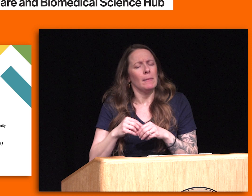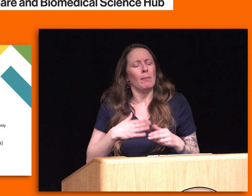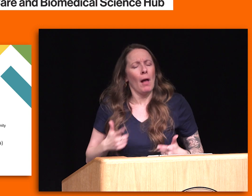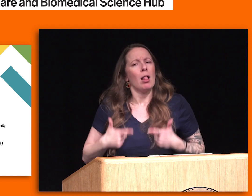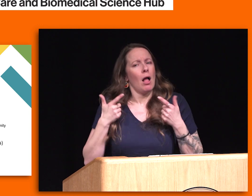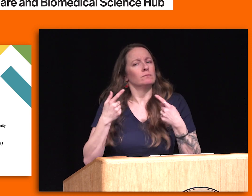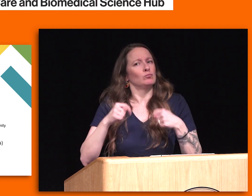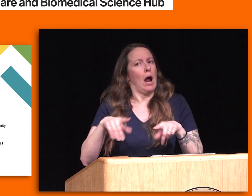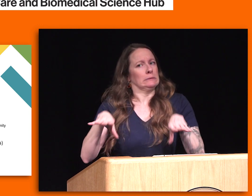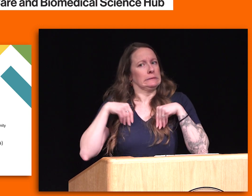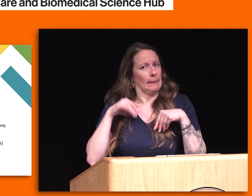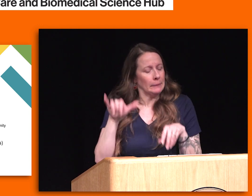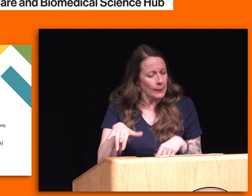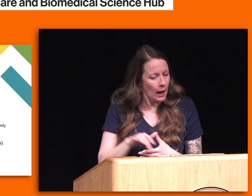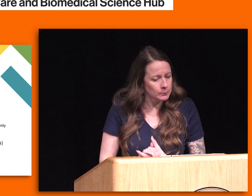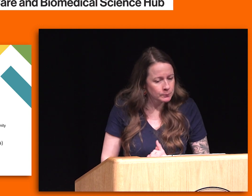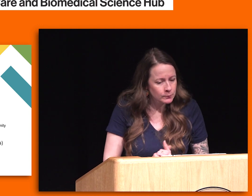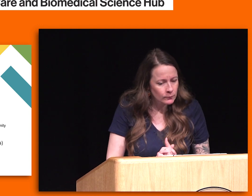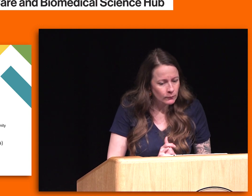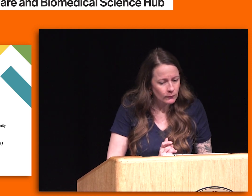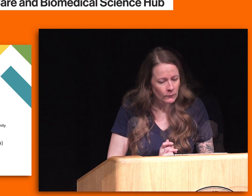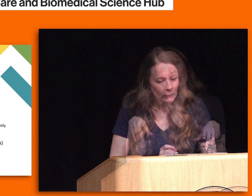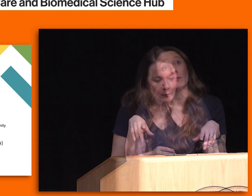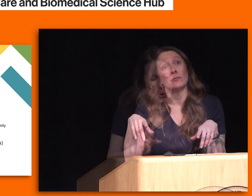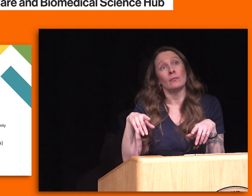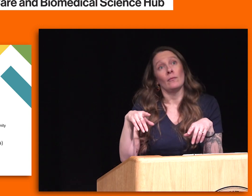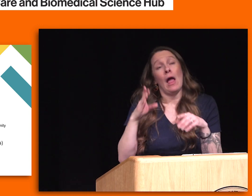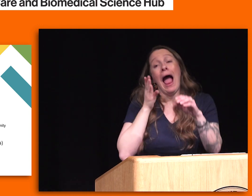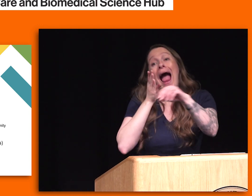everyone was wearing masks, and it was very, very difficult for me to get through that.